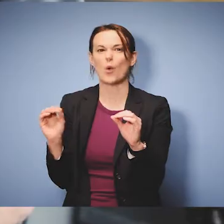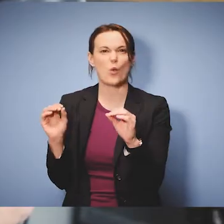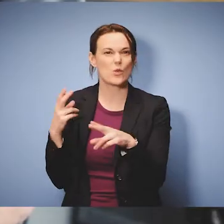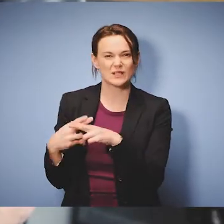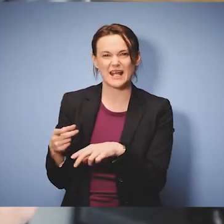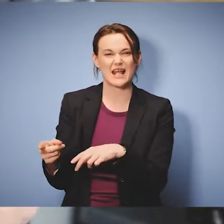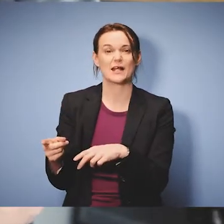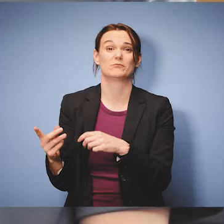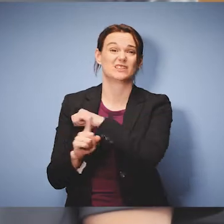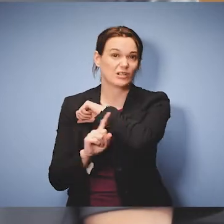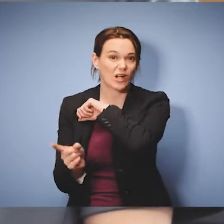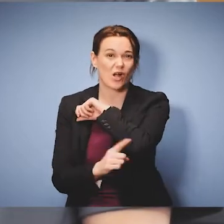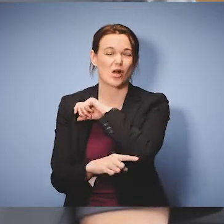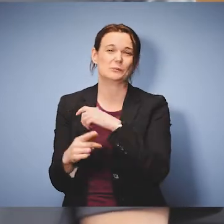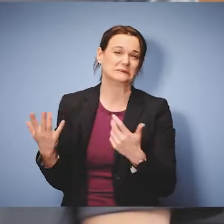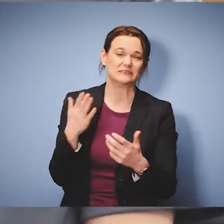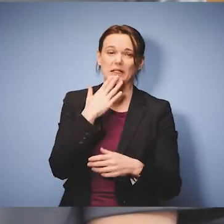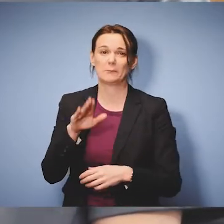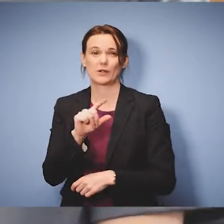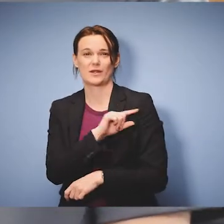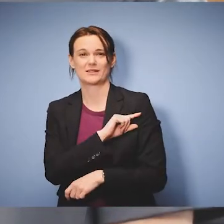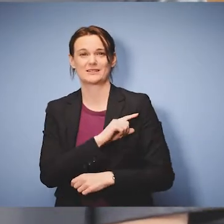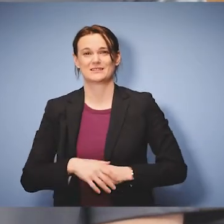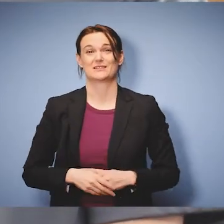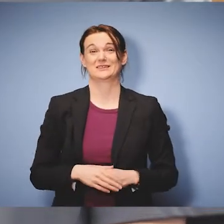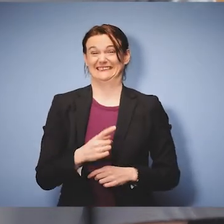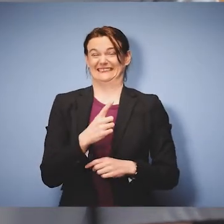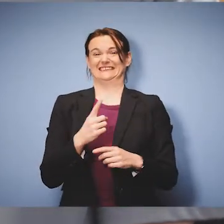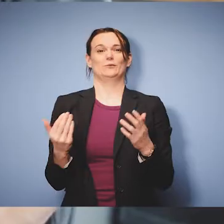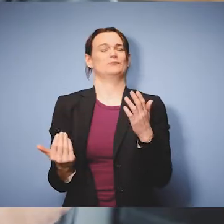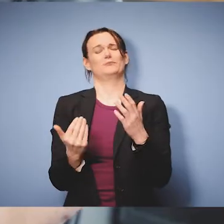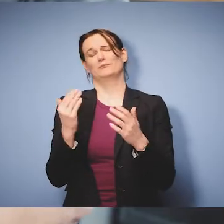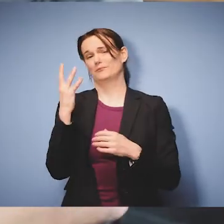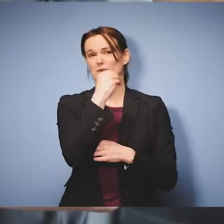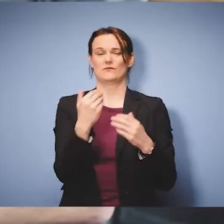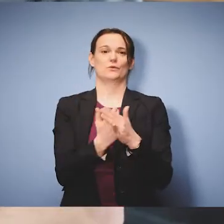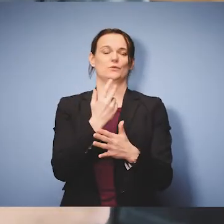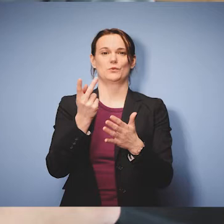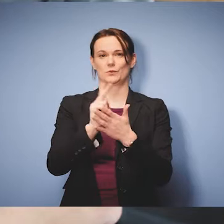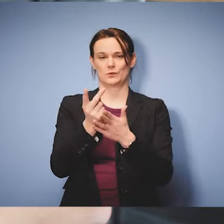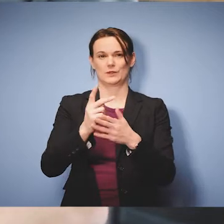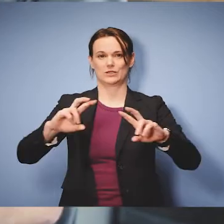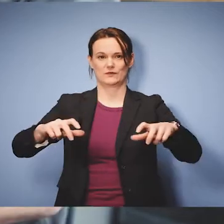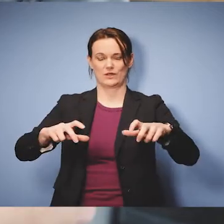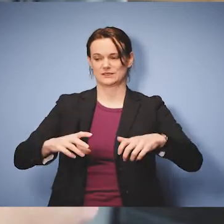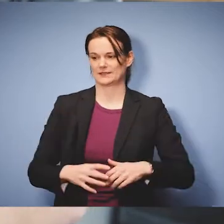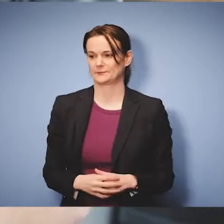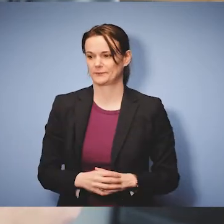So Justin, this is the beautiful kitchen faucet that I brought with me today. So if a we're gonna change these faucets or replace the old ones,